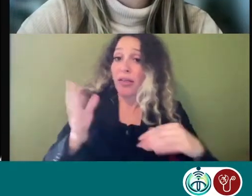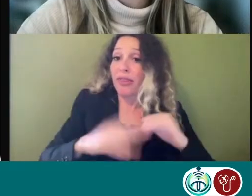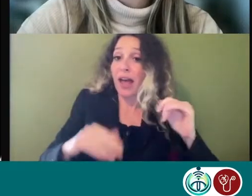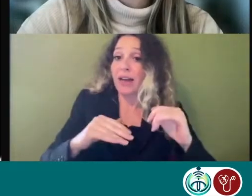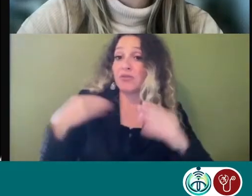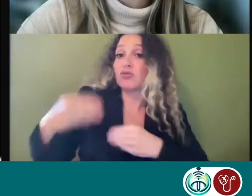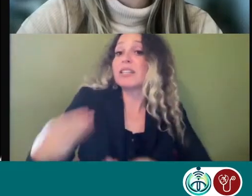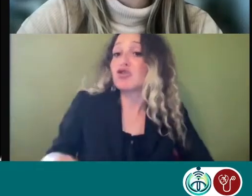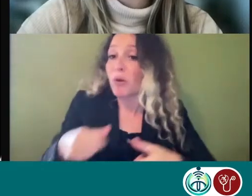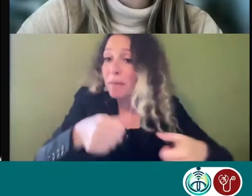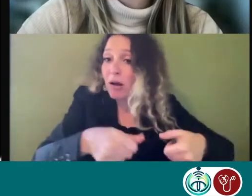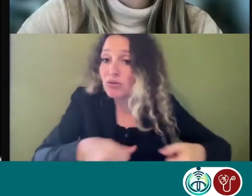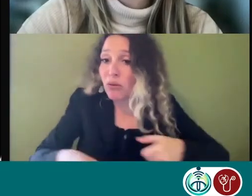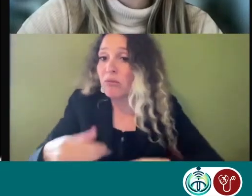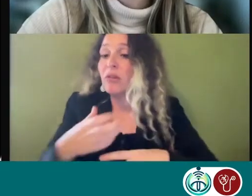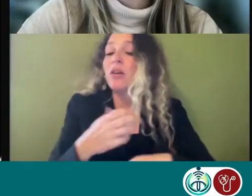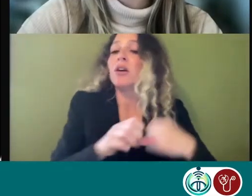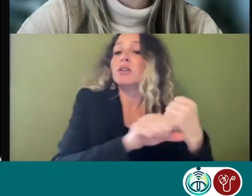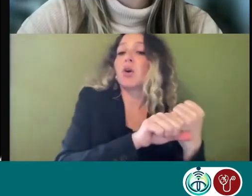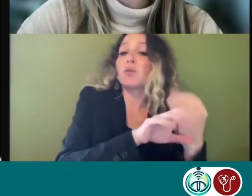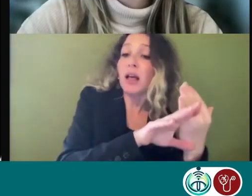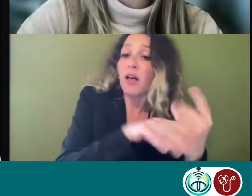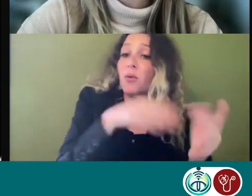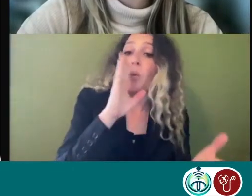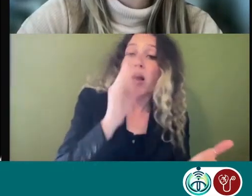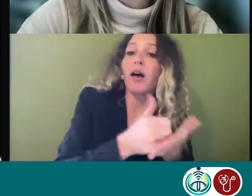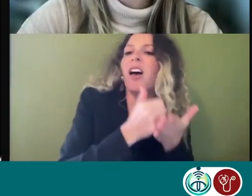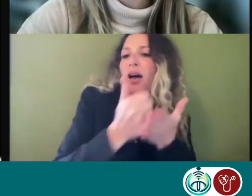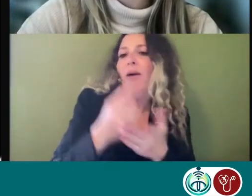to make healthcare more accessible and improve the health of people with autism and IDD is